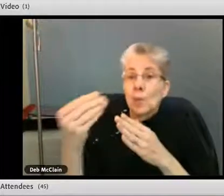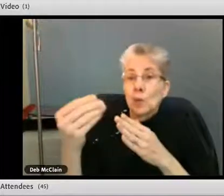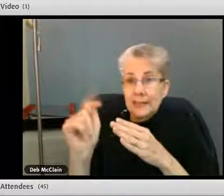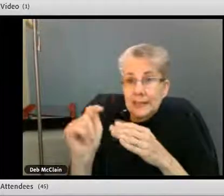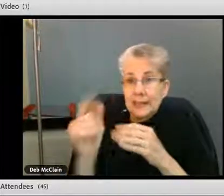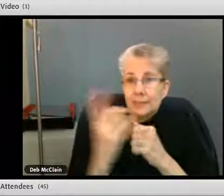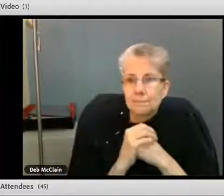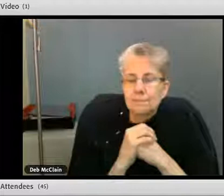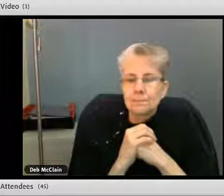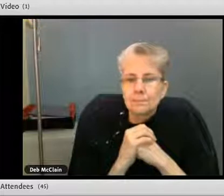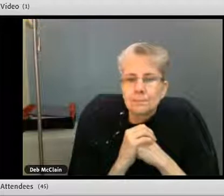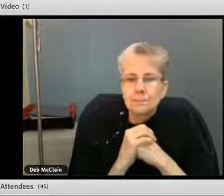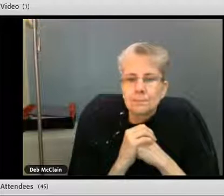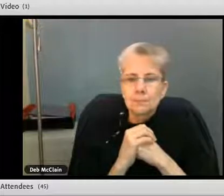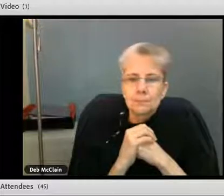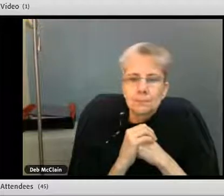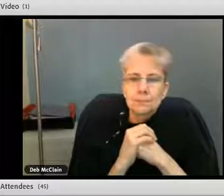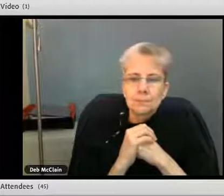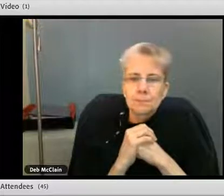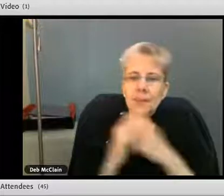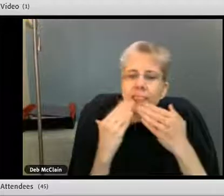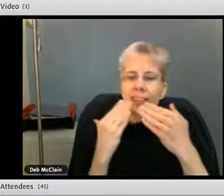Thank you, Alice. Thank you, everyone.